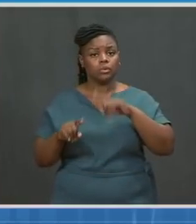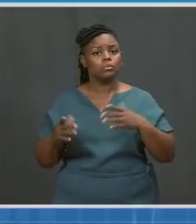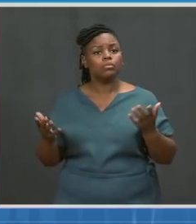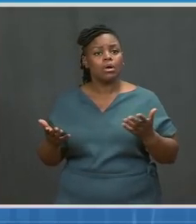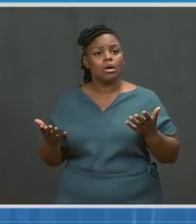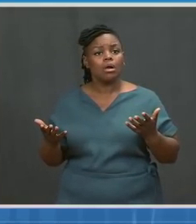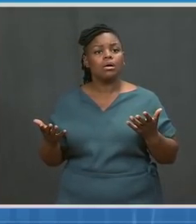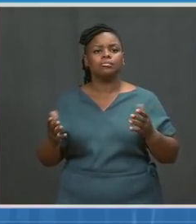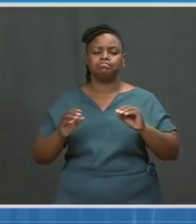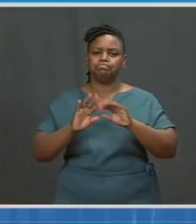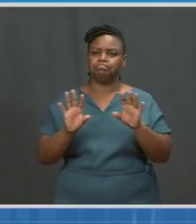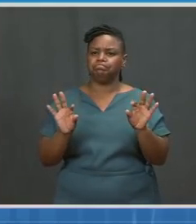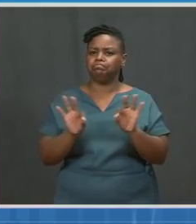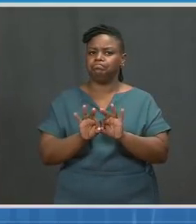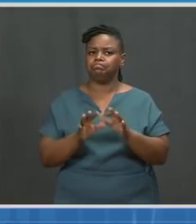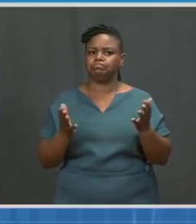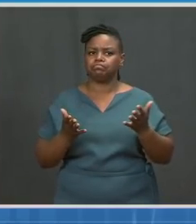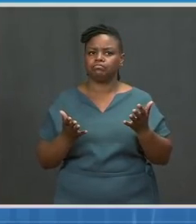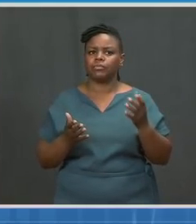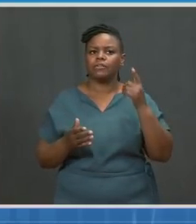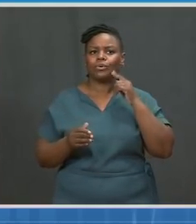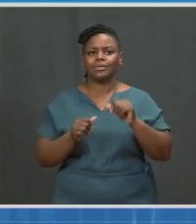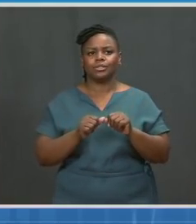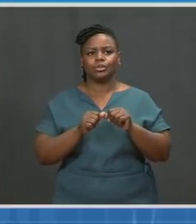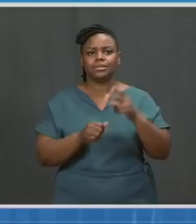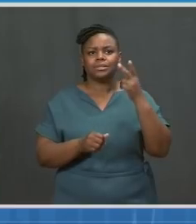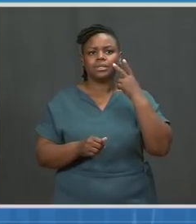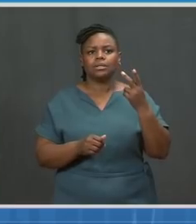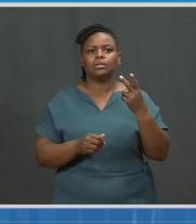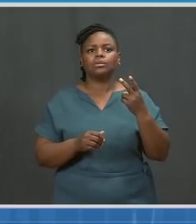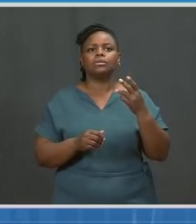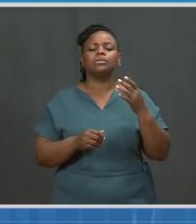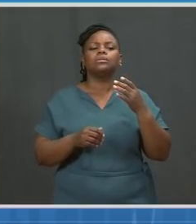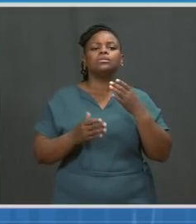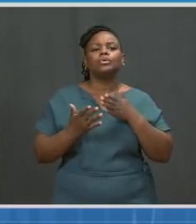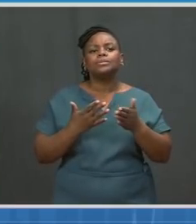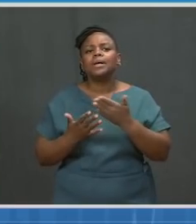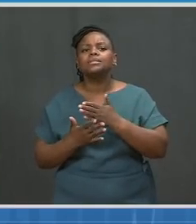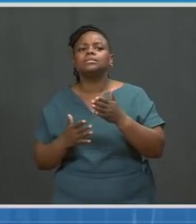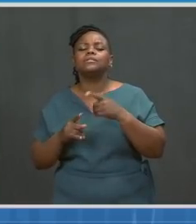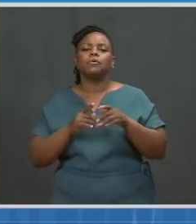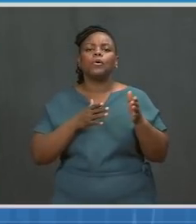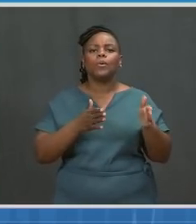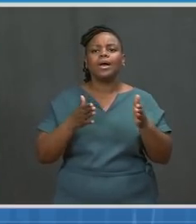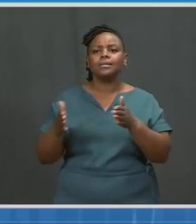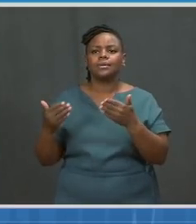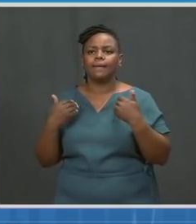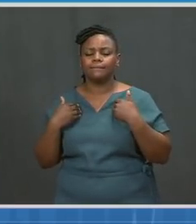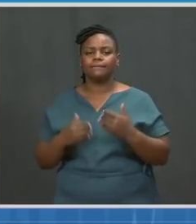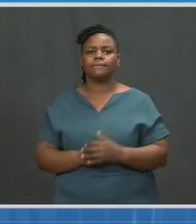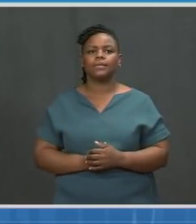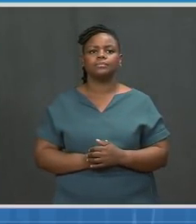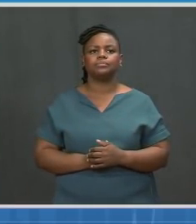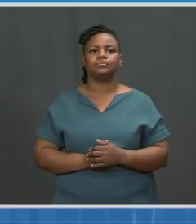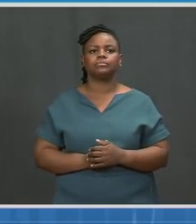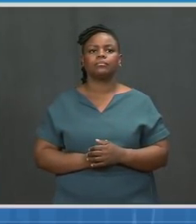and you will continue to see this transparency in a variety of formats. We will continue to bring you updates on our progress;